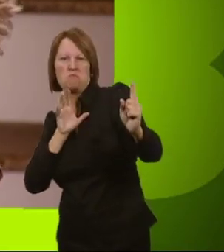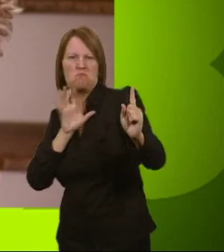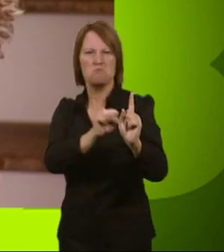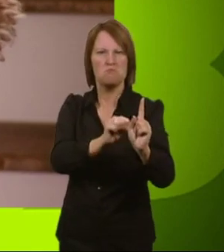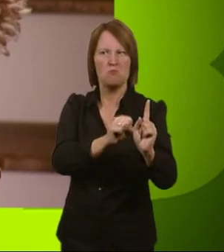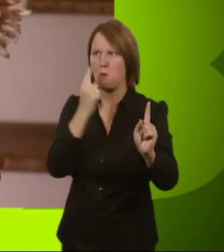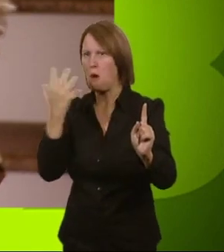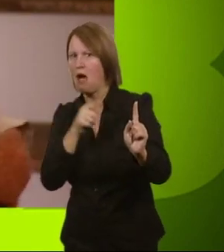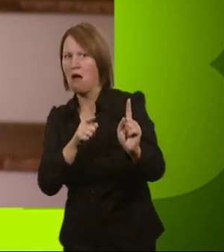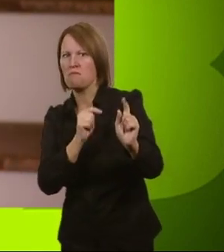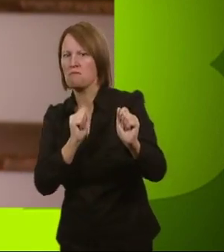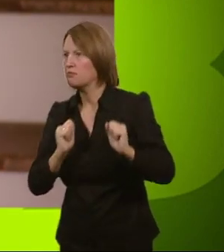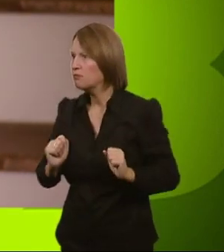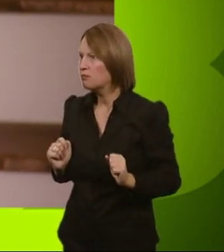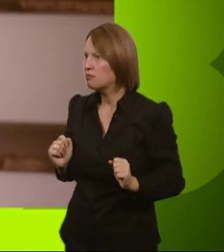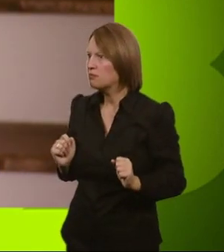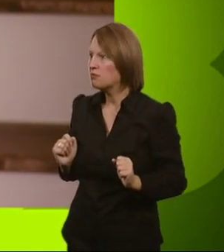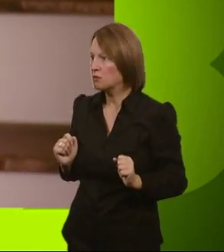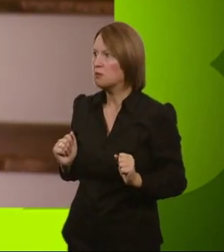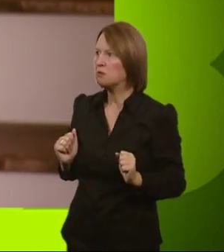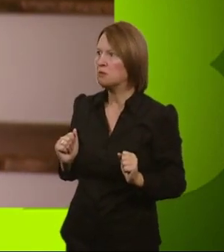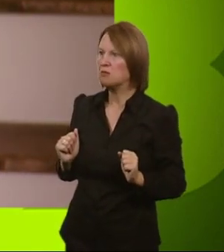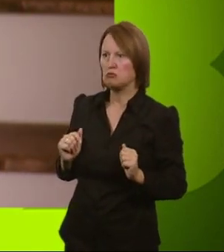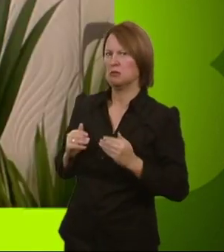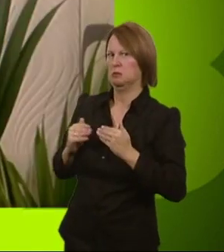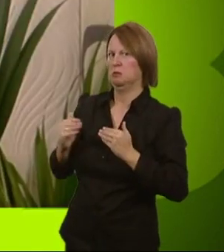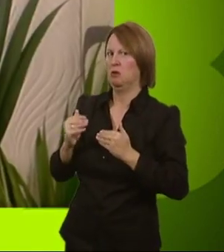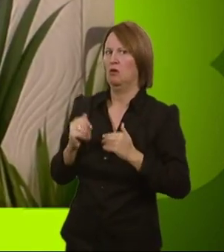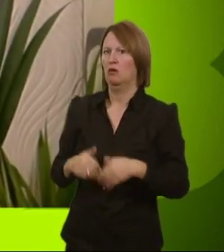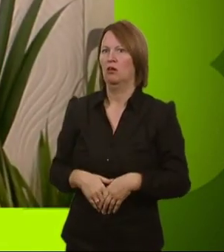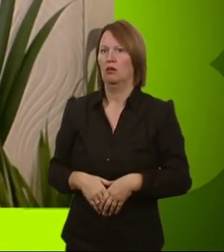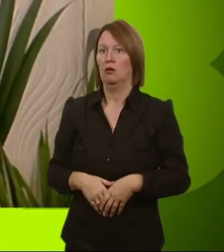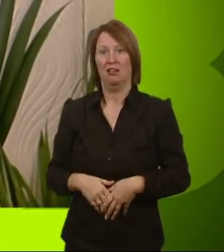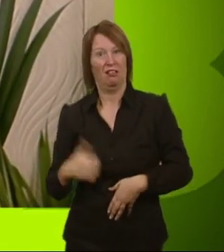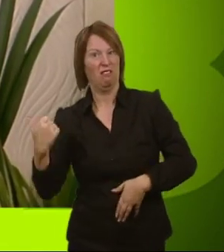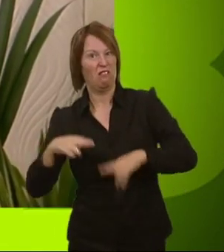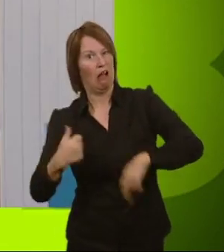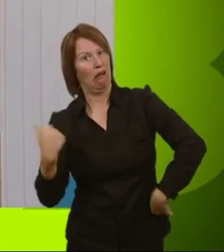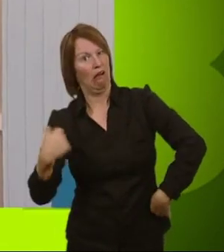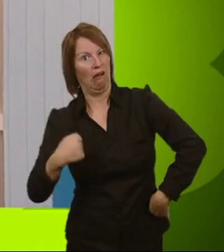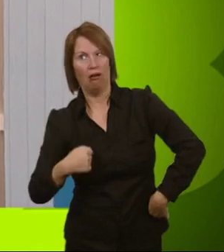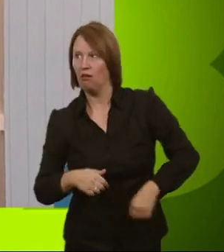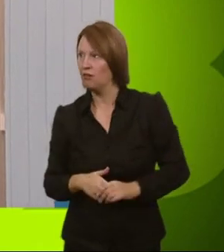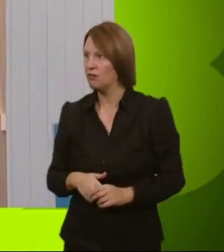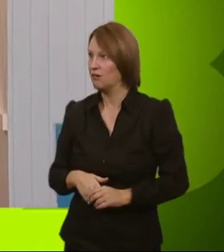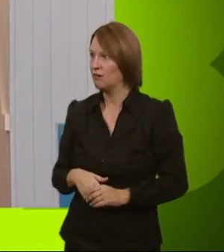safe distance right a very safe distance back in the flat then yes right come